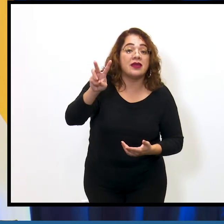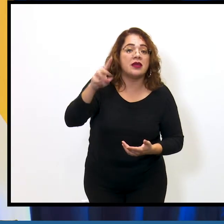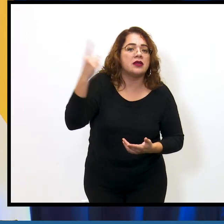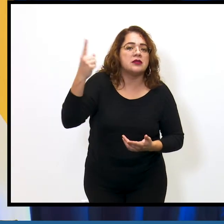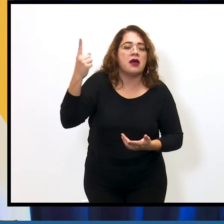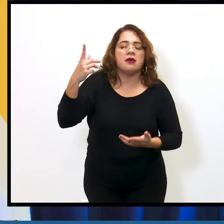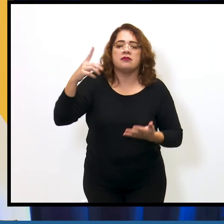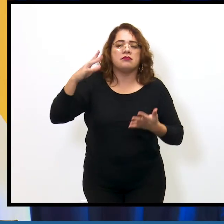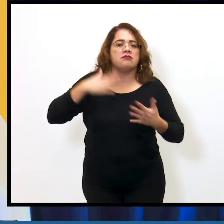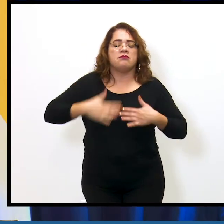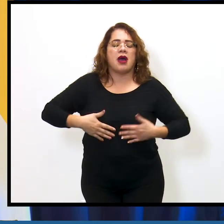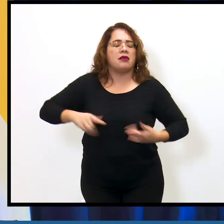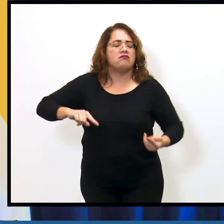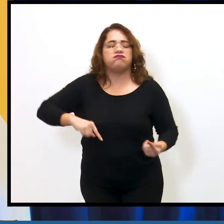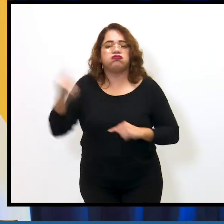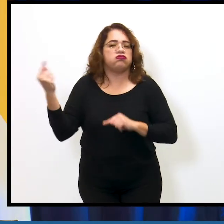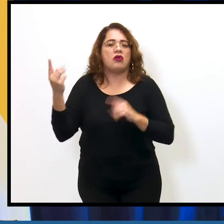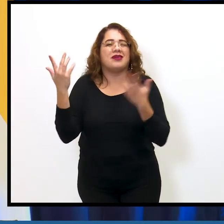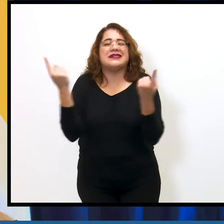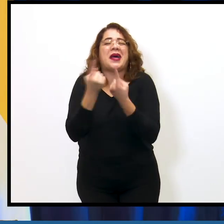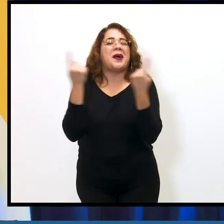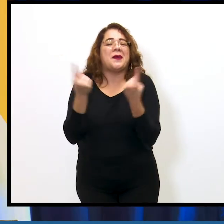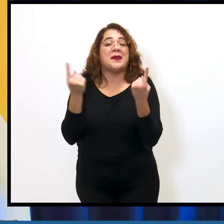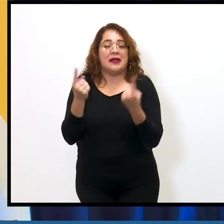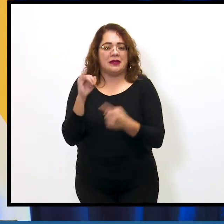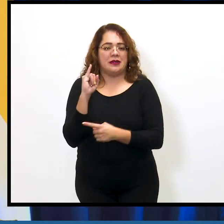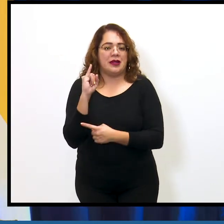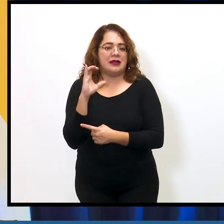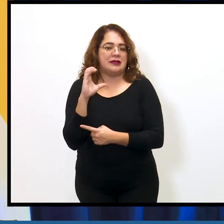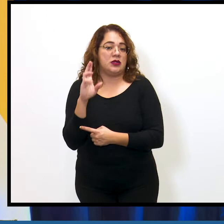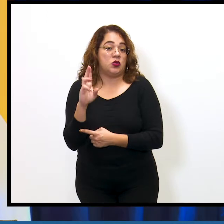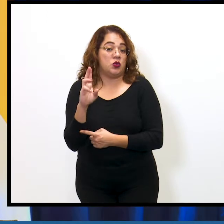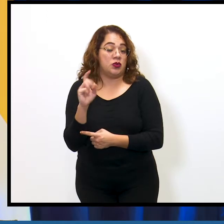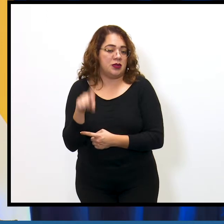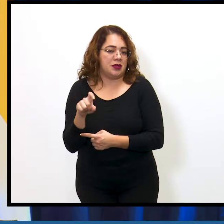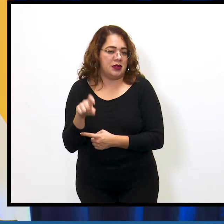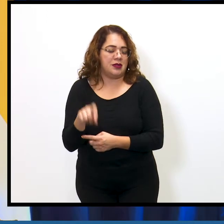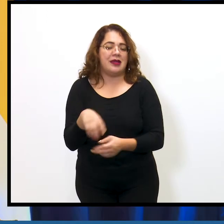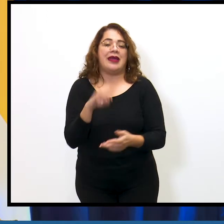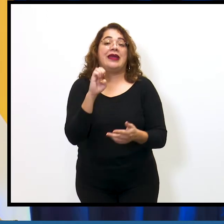those folks need help in our ERs and our ICUs often times as well and now there's also less